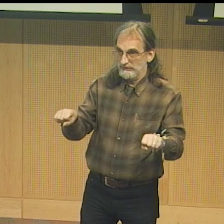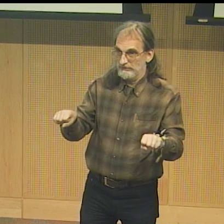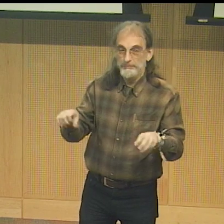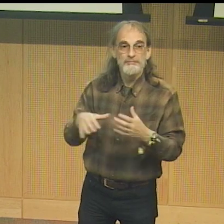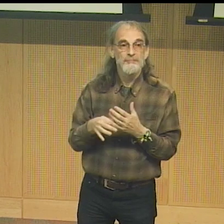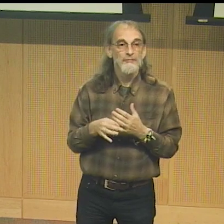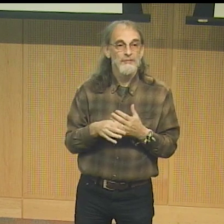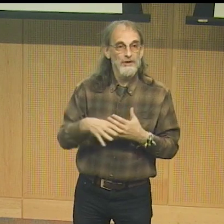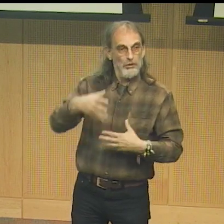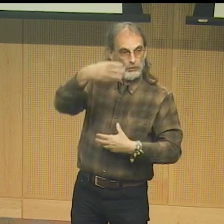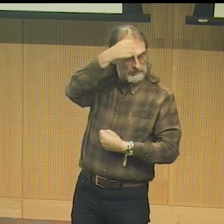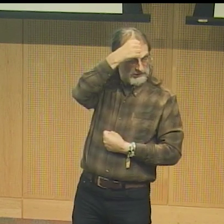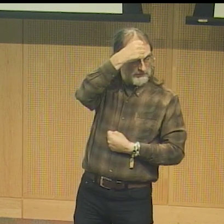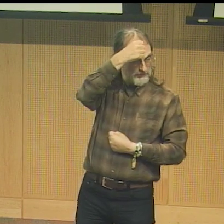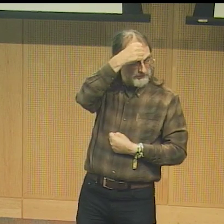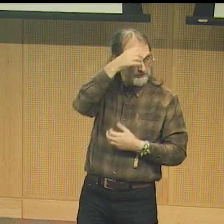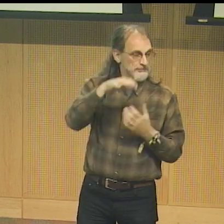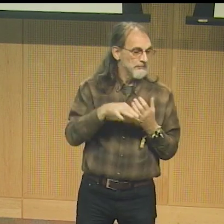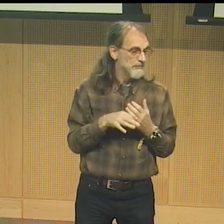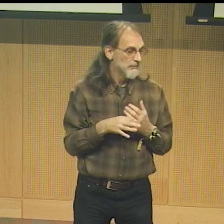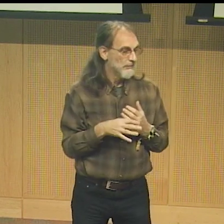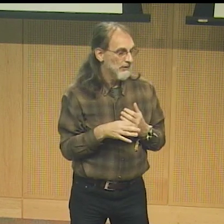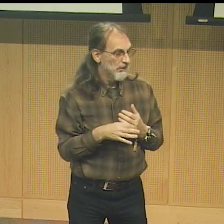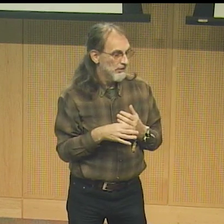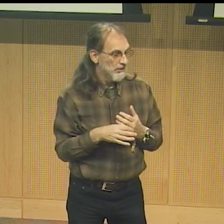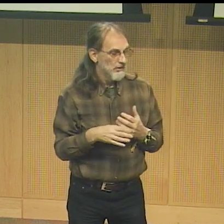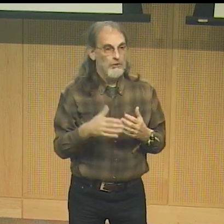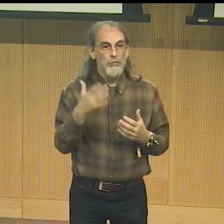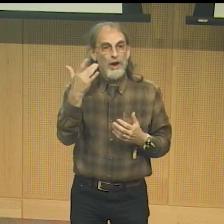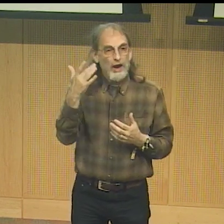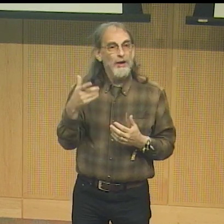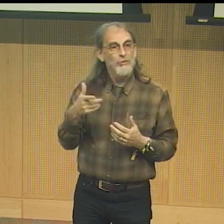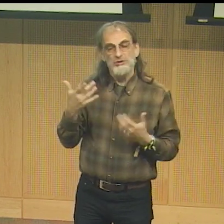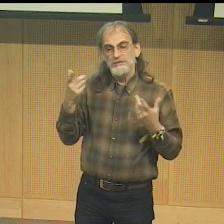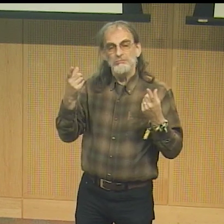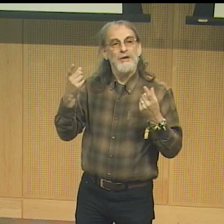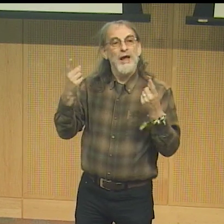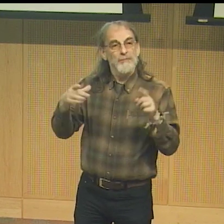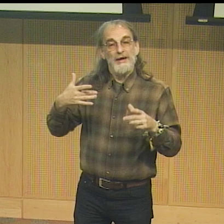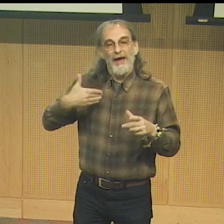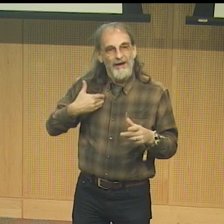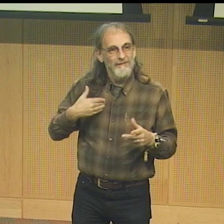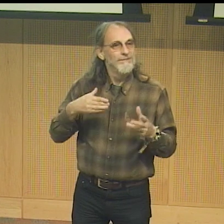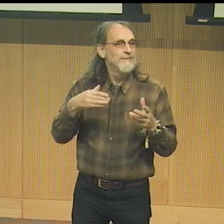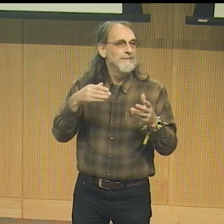colonized by the larger society, there are academic